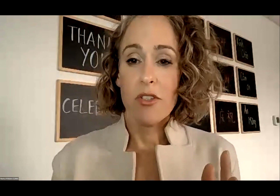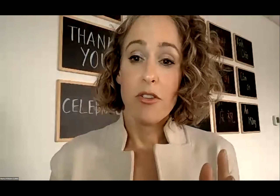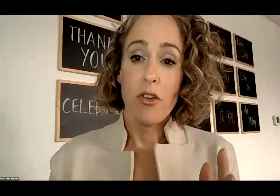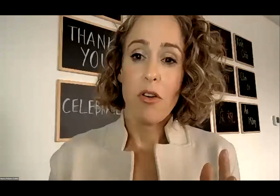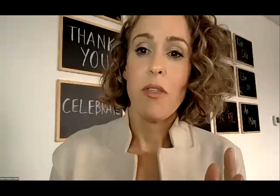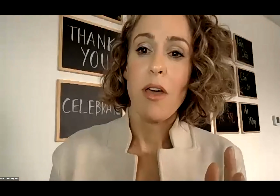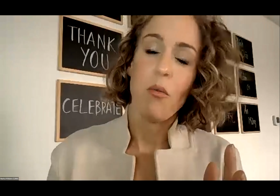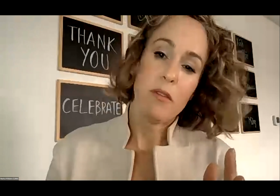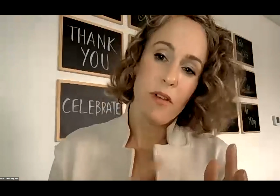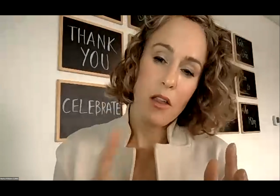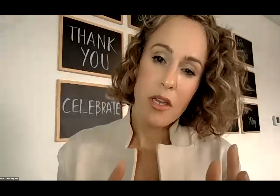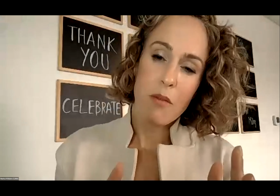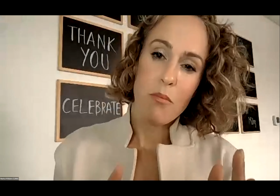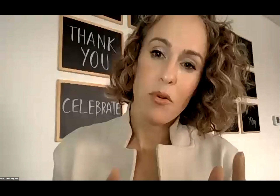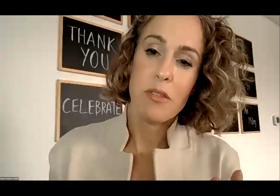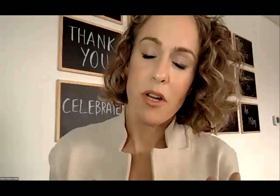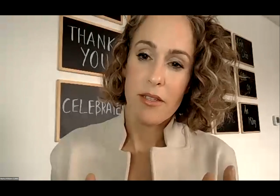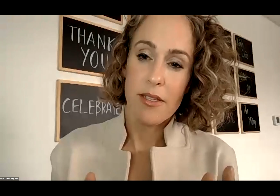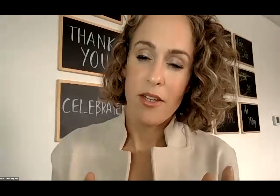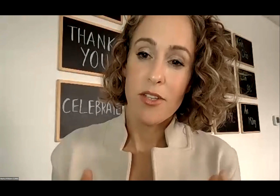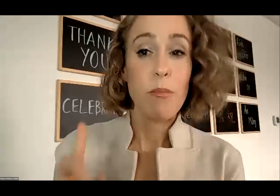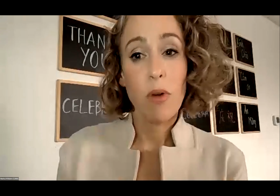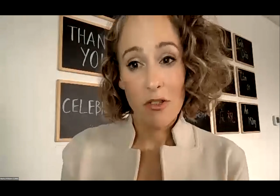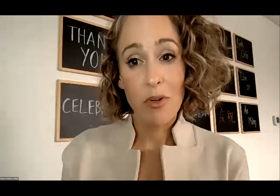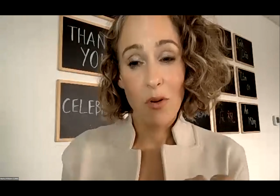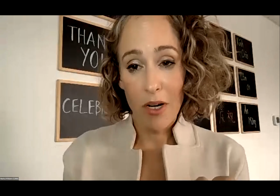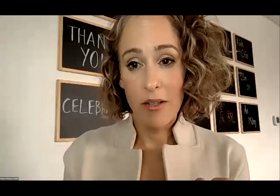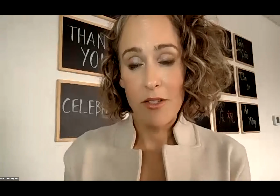just know that we'll be following up with this presentation, number one it's recorded,